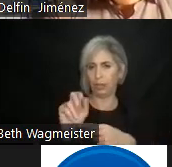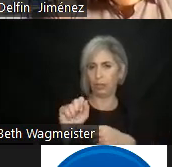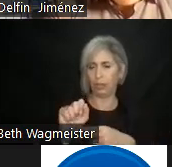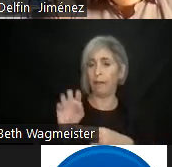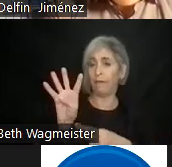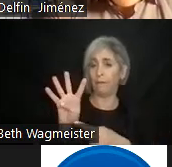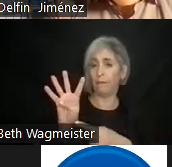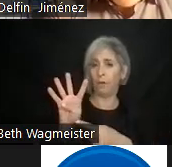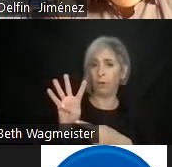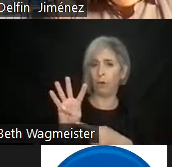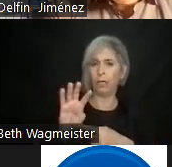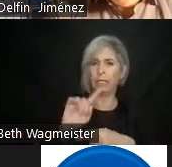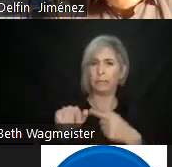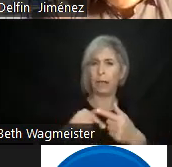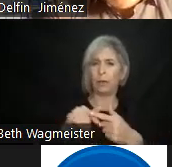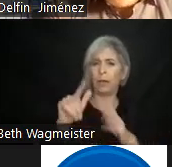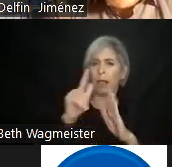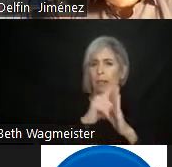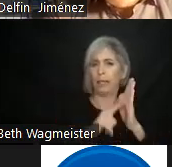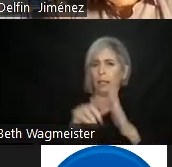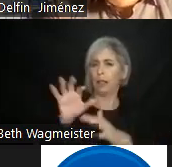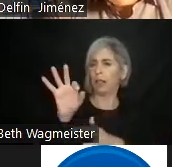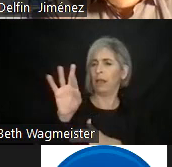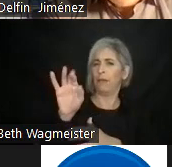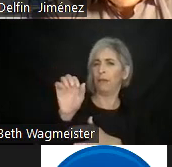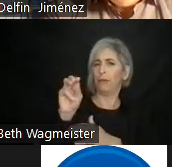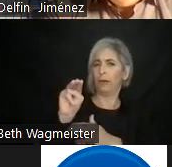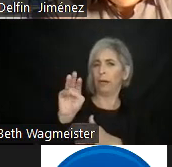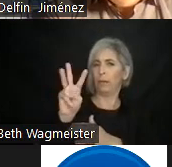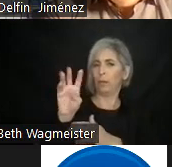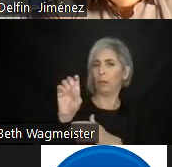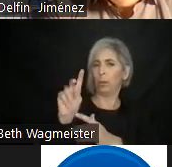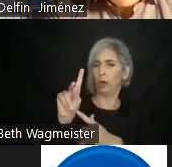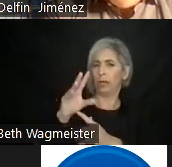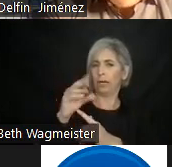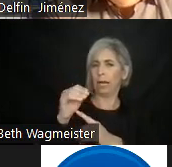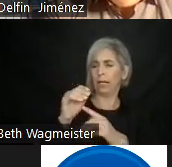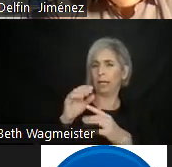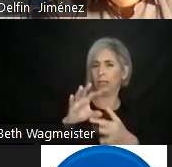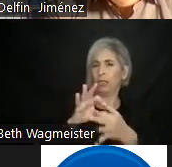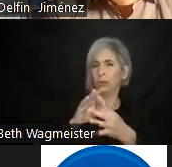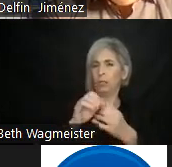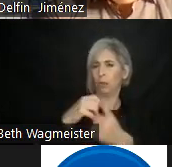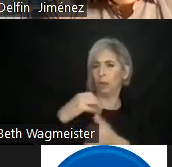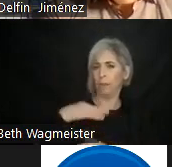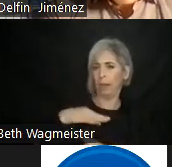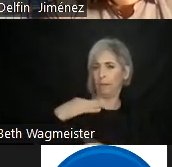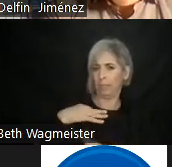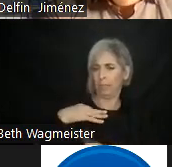legal framework and associated benefits. It is interesting. But the benefits. And especially the